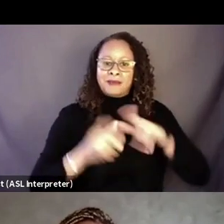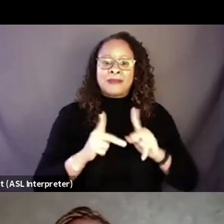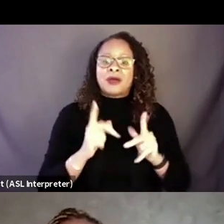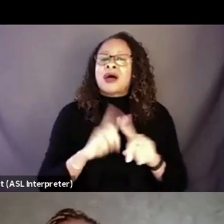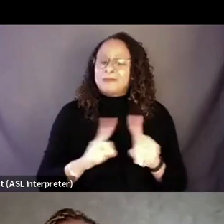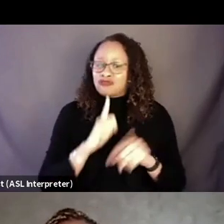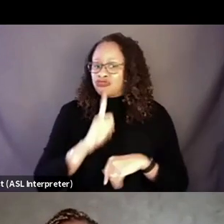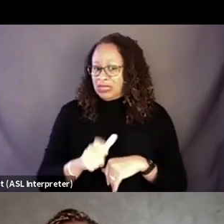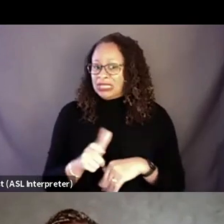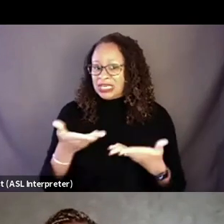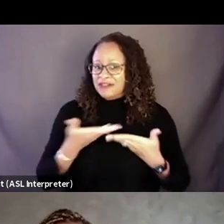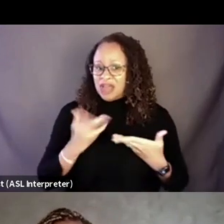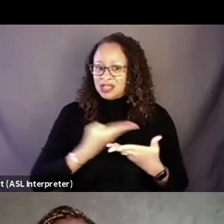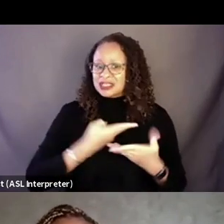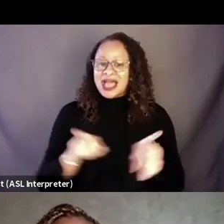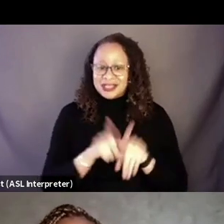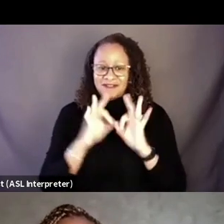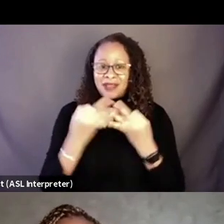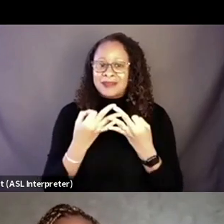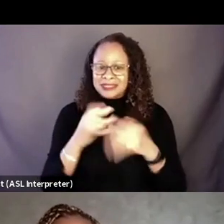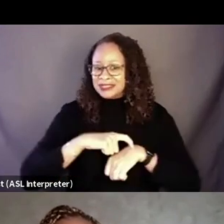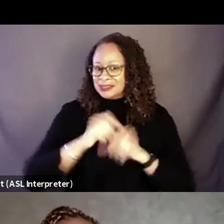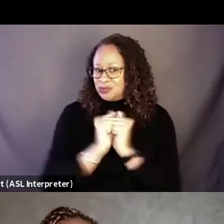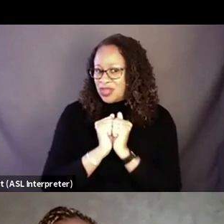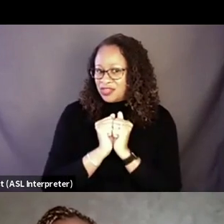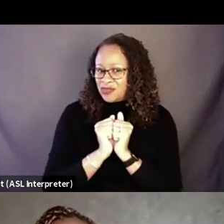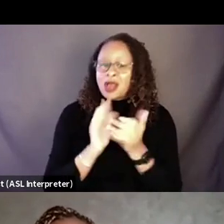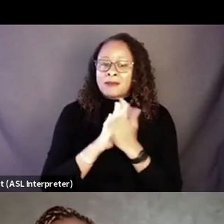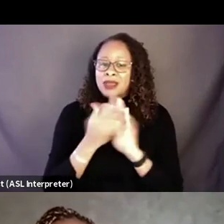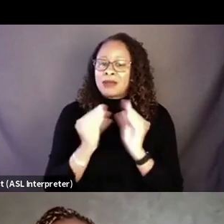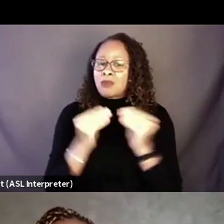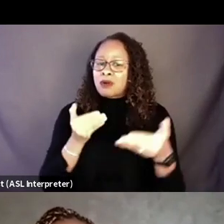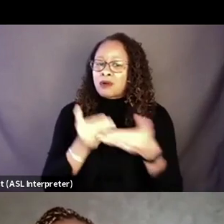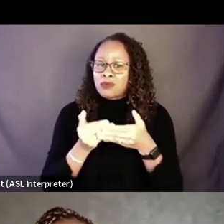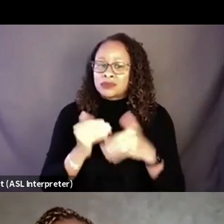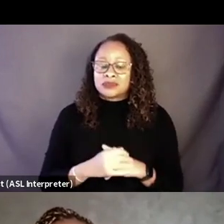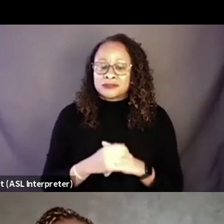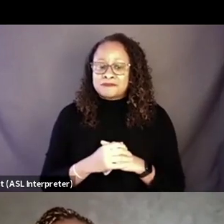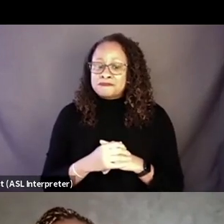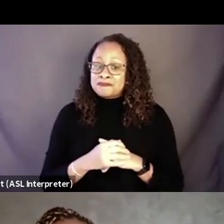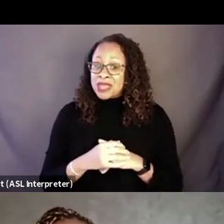It has really drawn us close and I would say the years that we lost out there